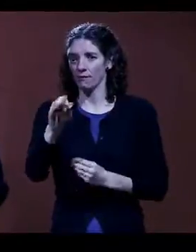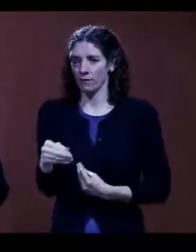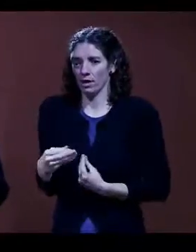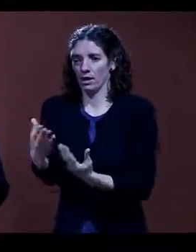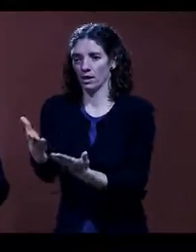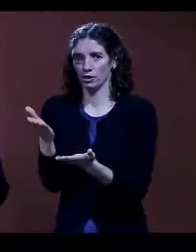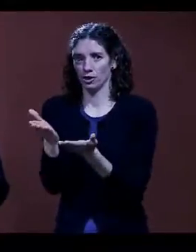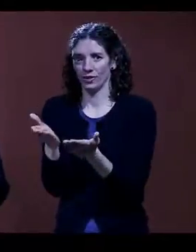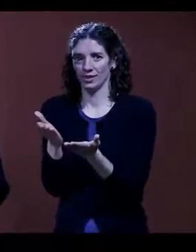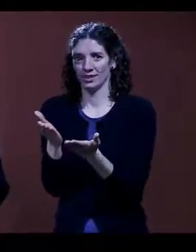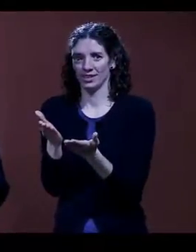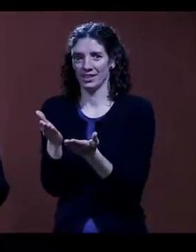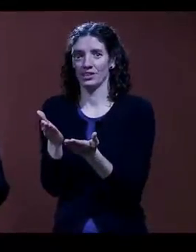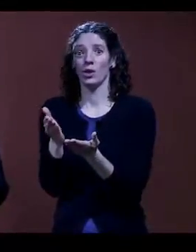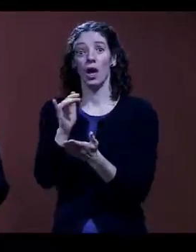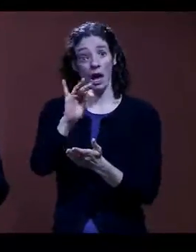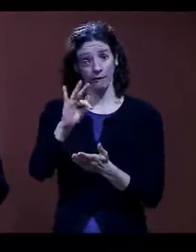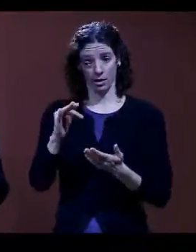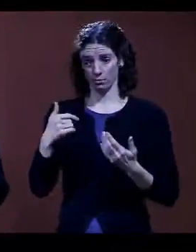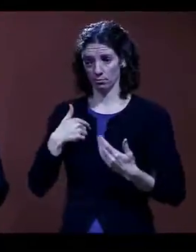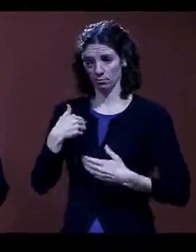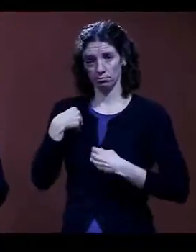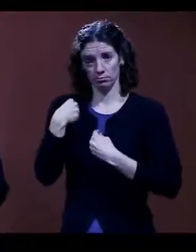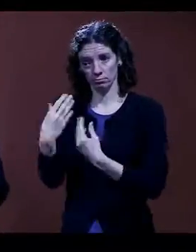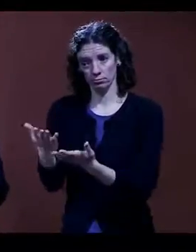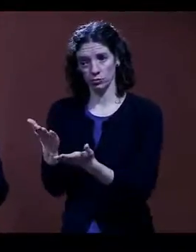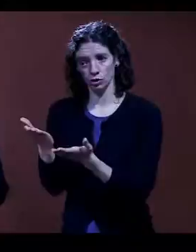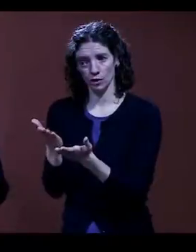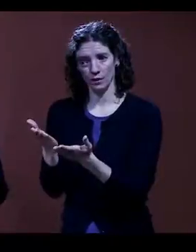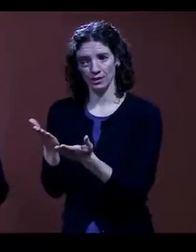how well are you implementing that intervention